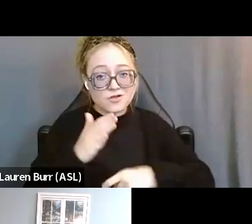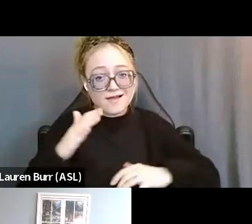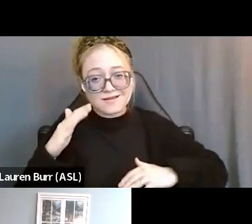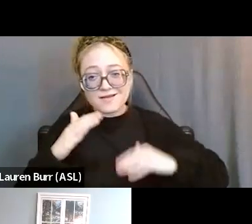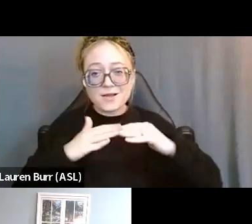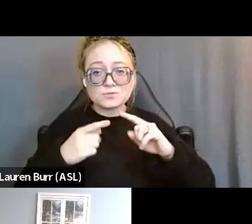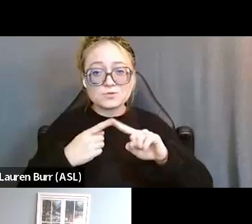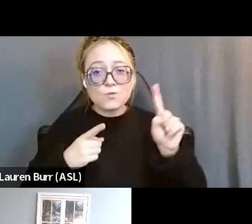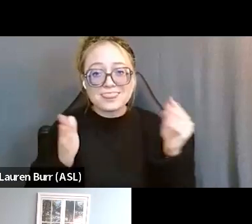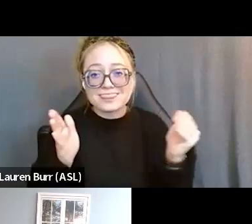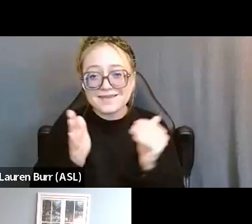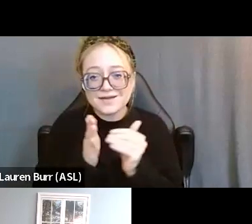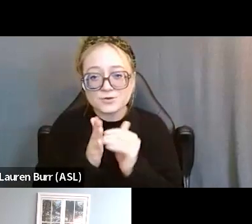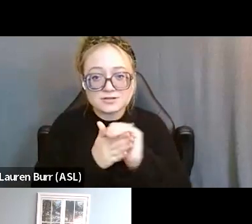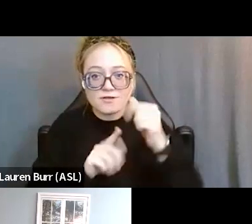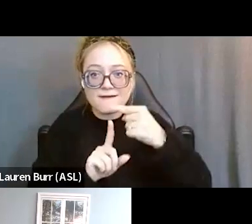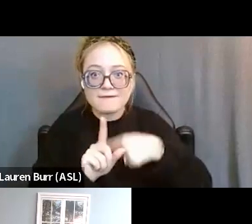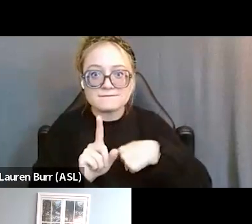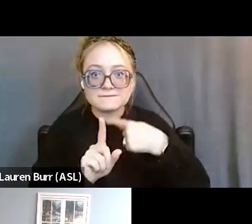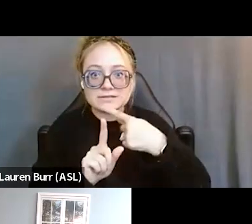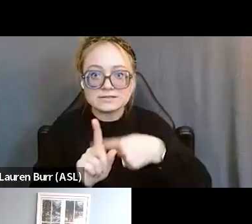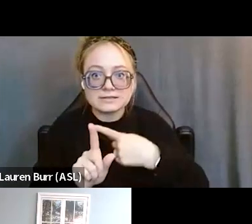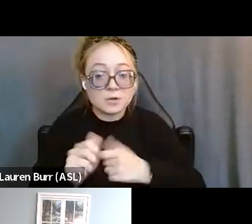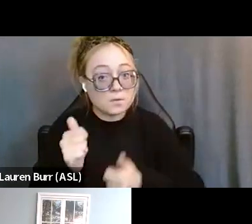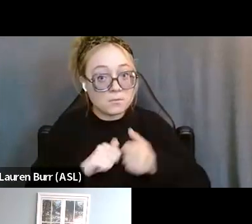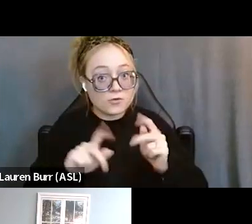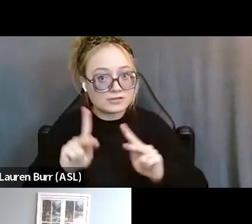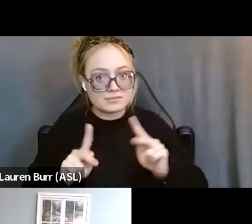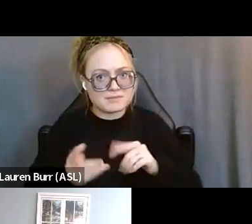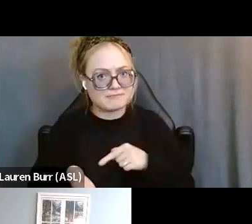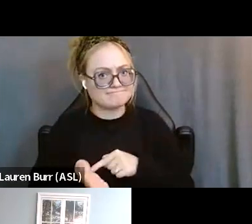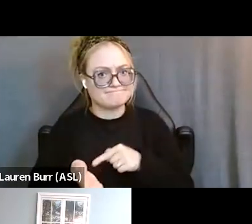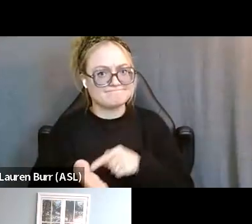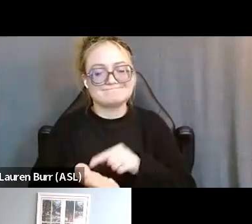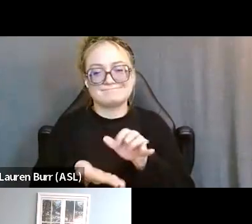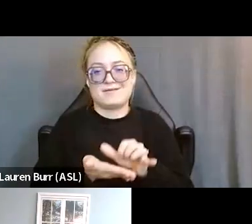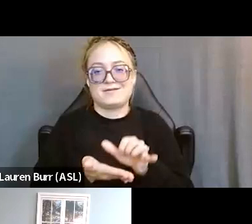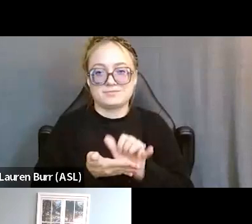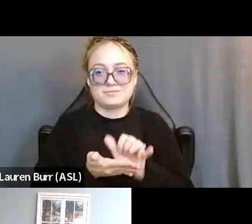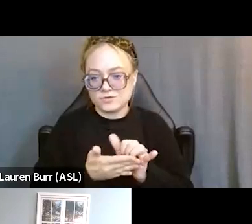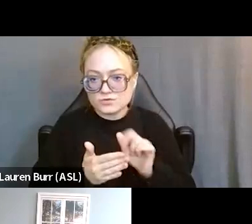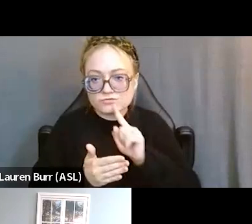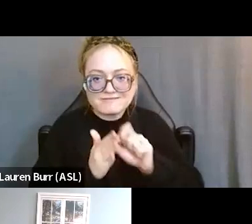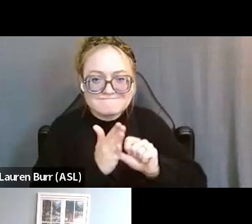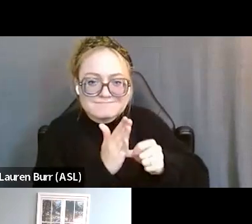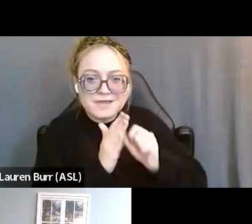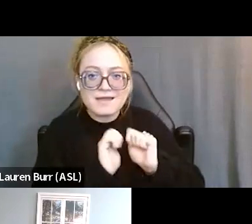which is not something that most people can afford. And so really prioritizing how can we make this treatment plan work for this person is important.